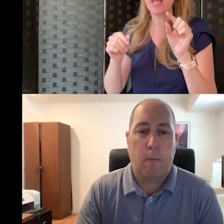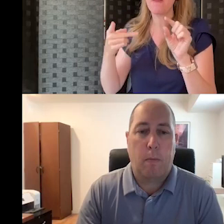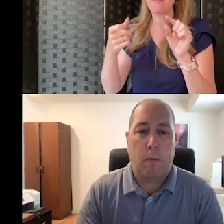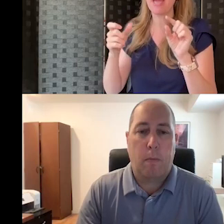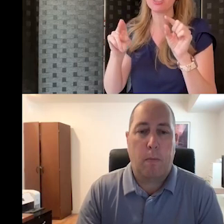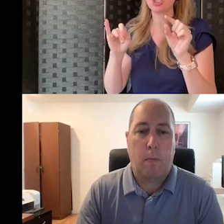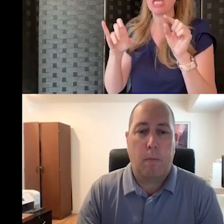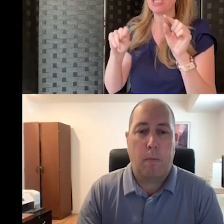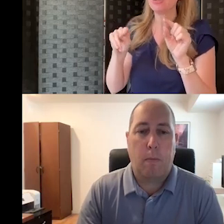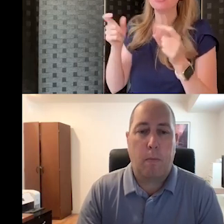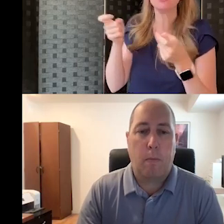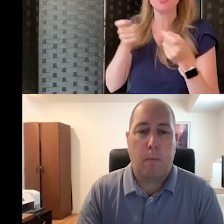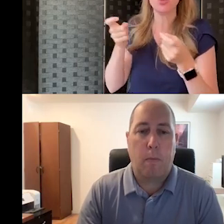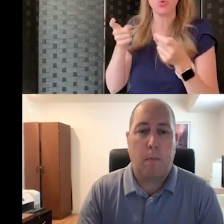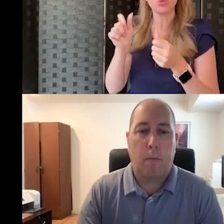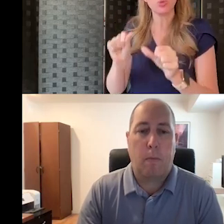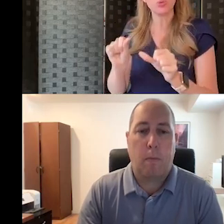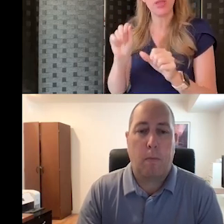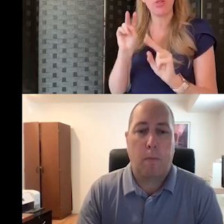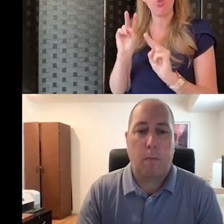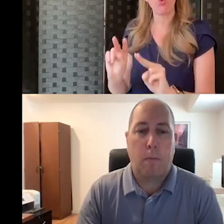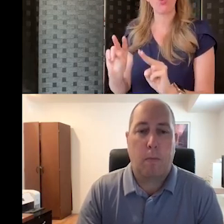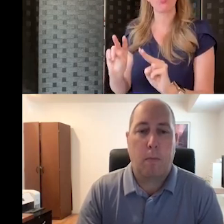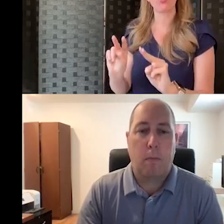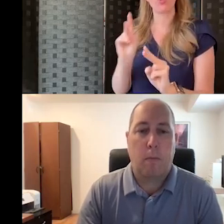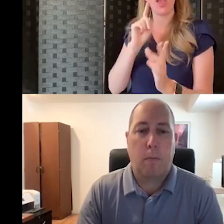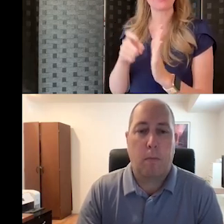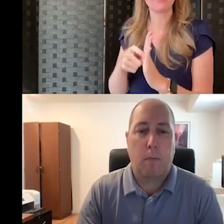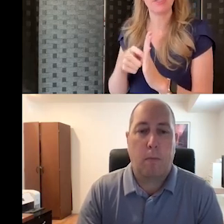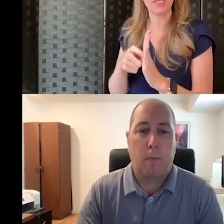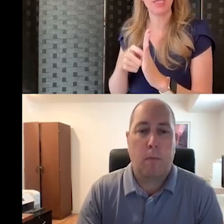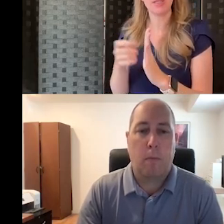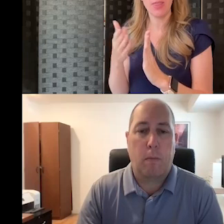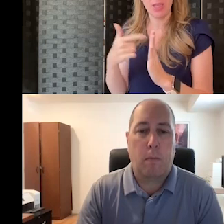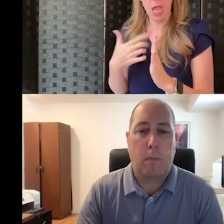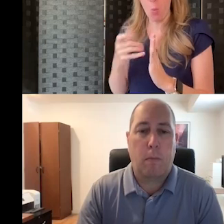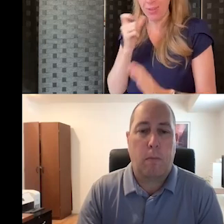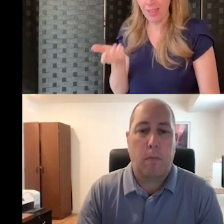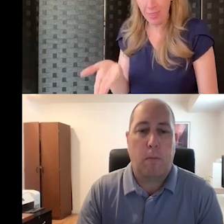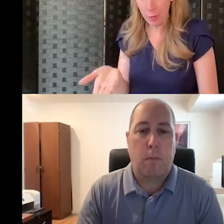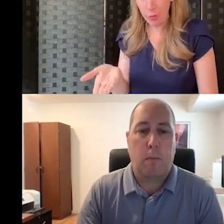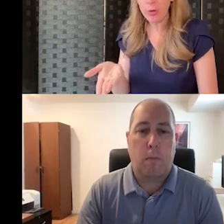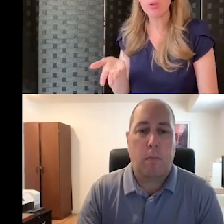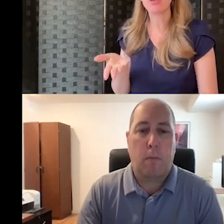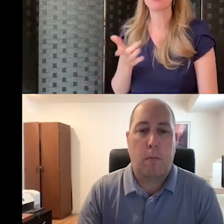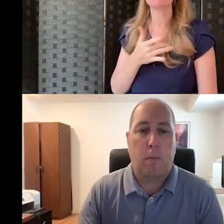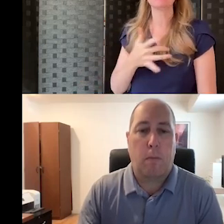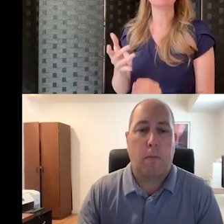can look, identify the thing I want isn't in here, and it is usually no more than one or two tab